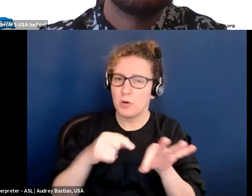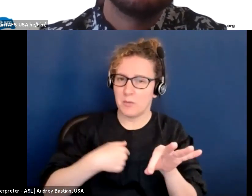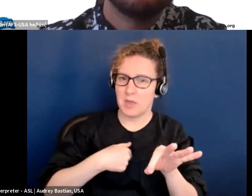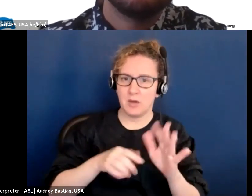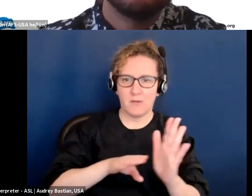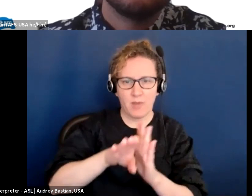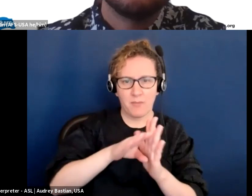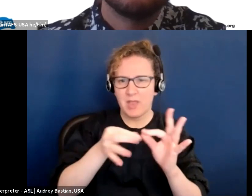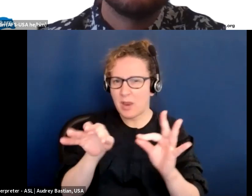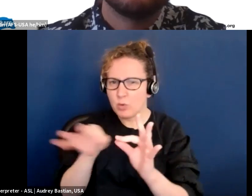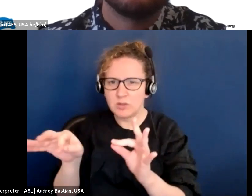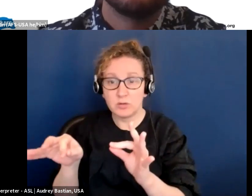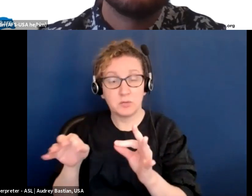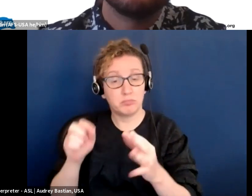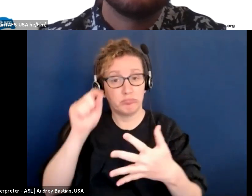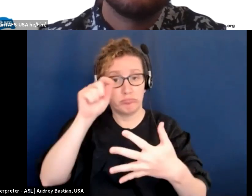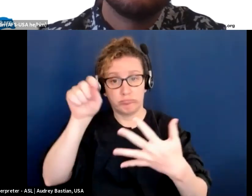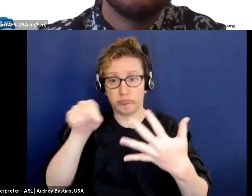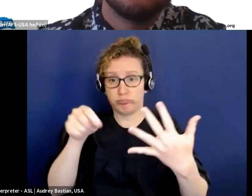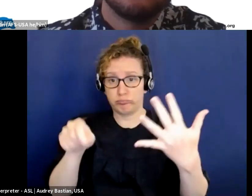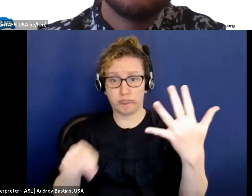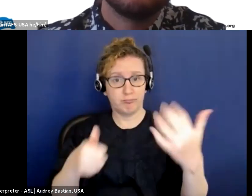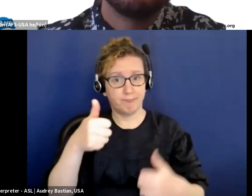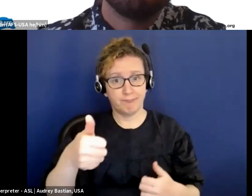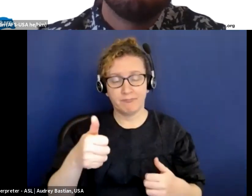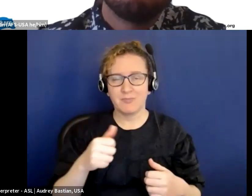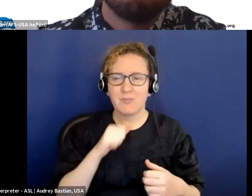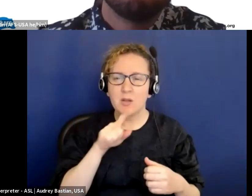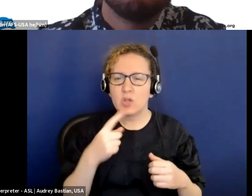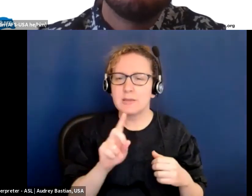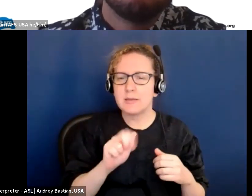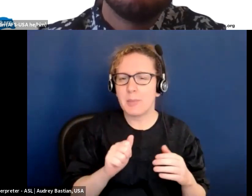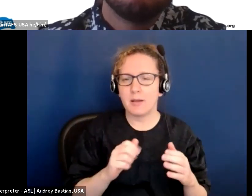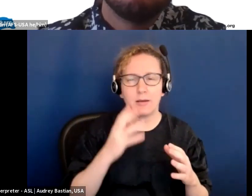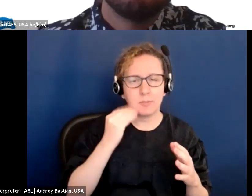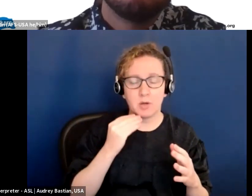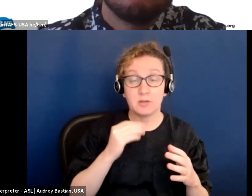of the boxes and was not just the disability experience. That was a big part of it, but